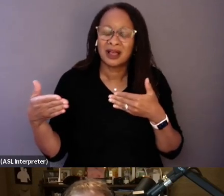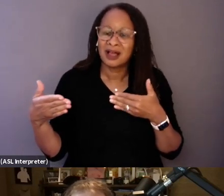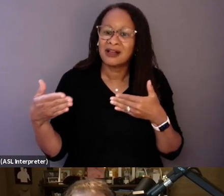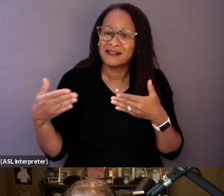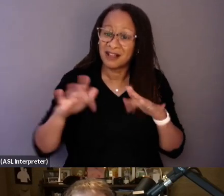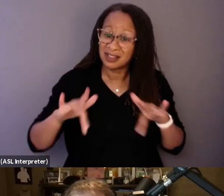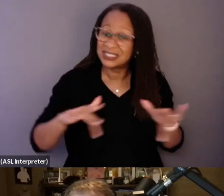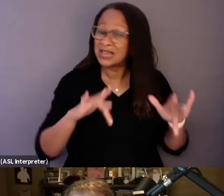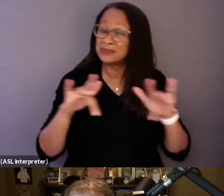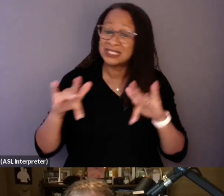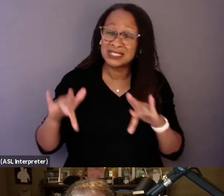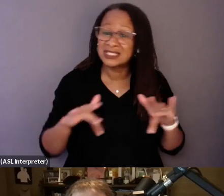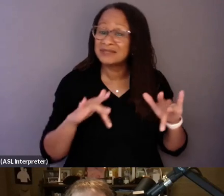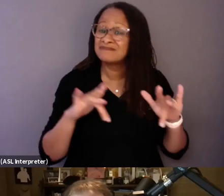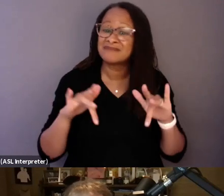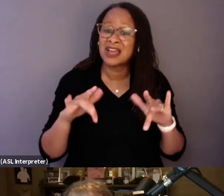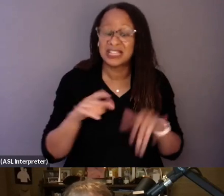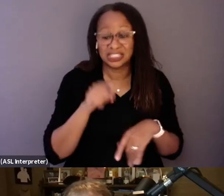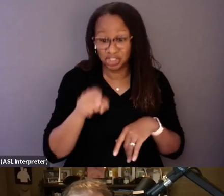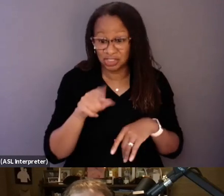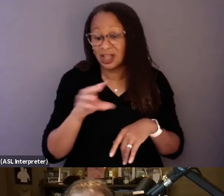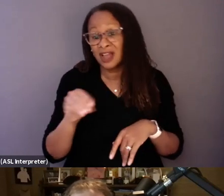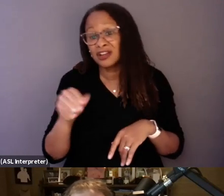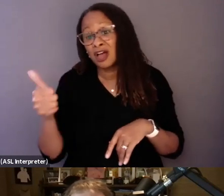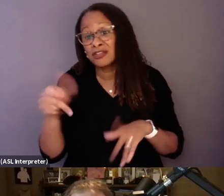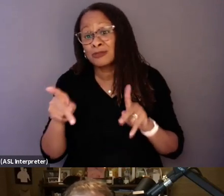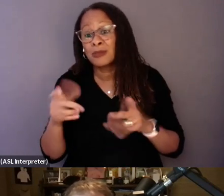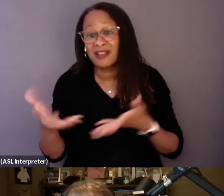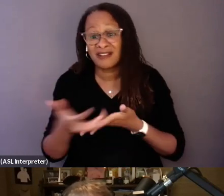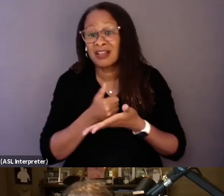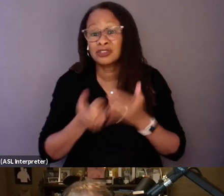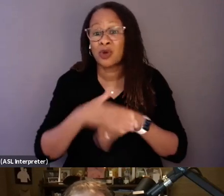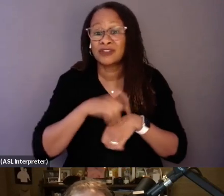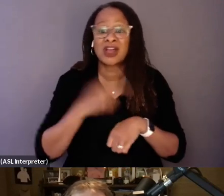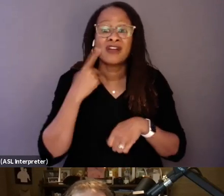and some others had collected over time for the potential oral history.